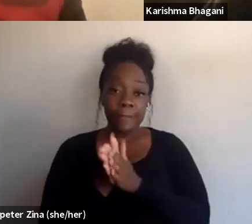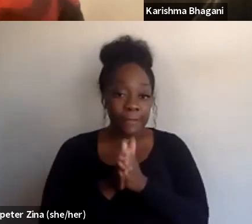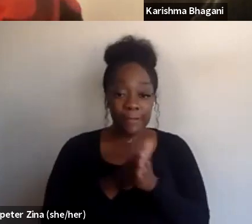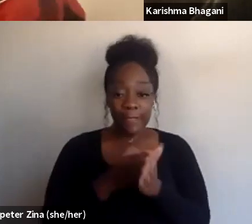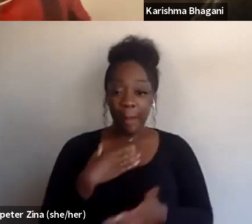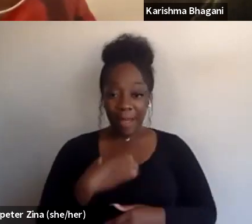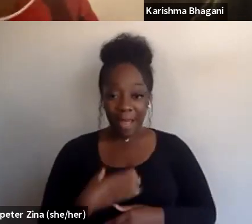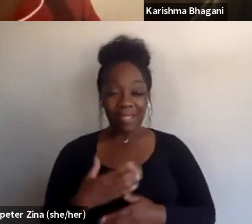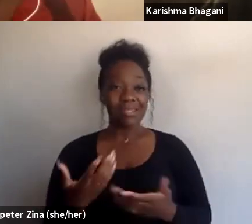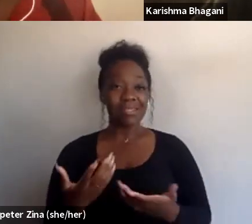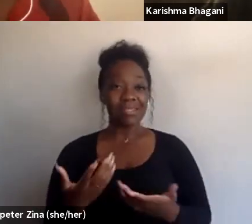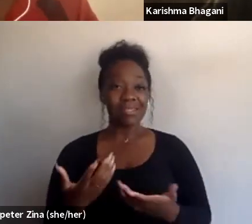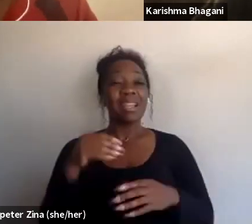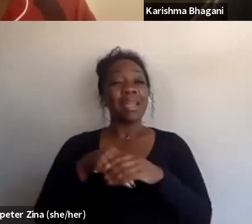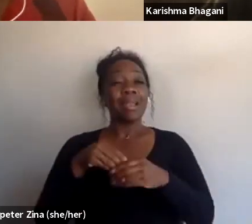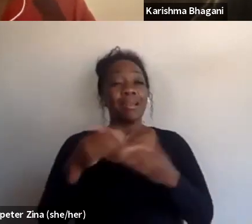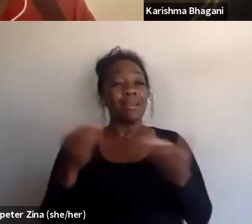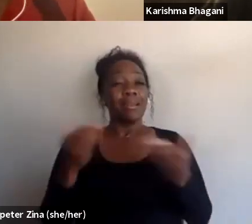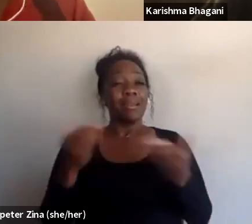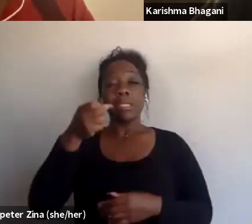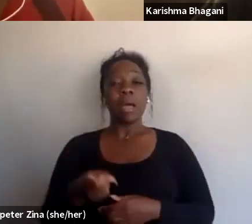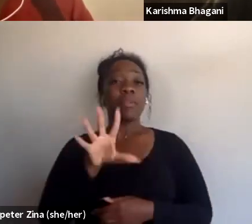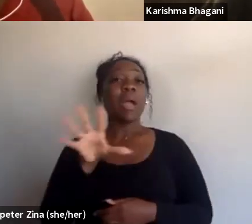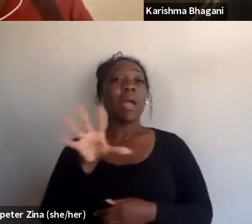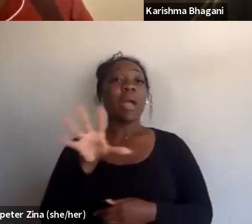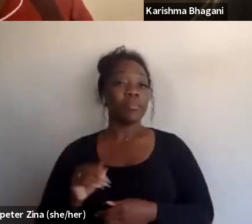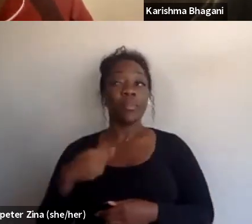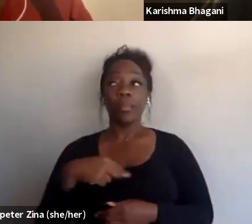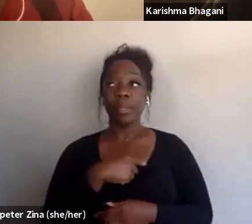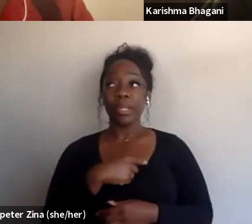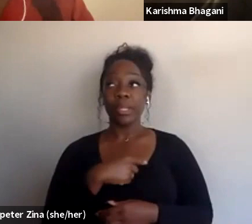we sort of, we need a lot of development in that sense